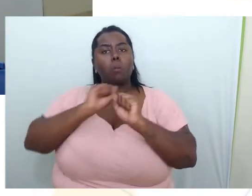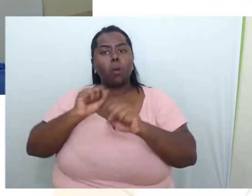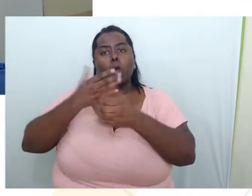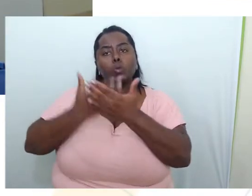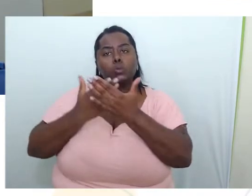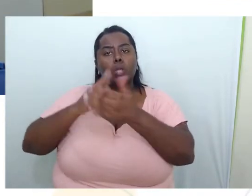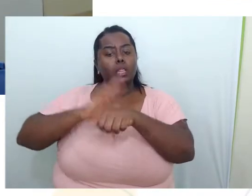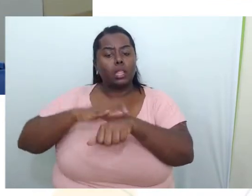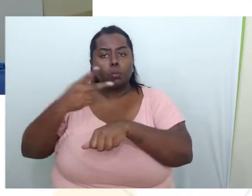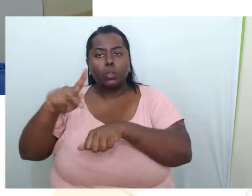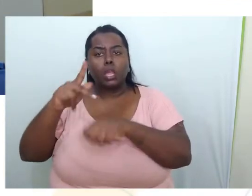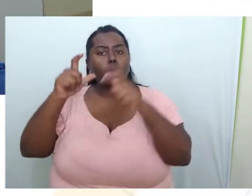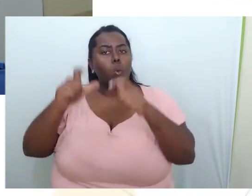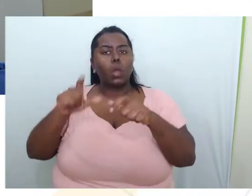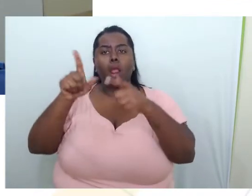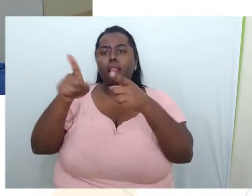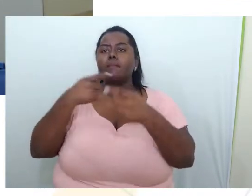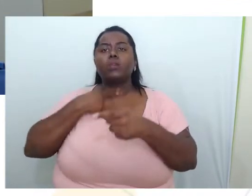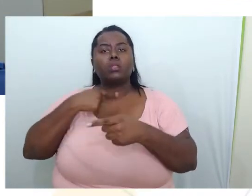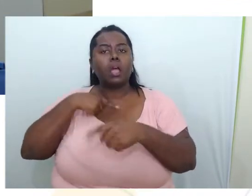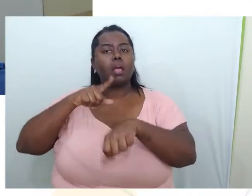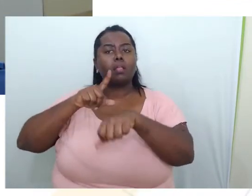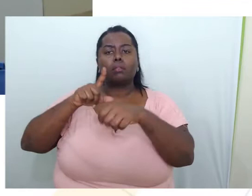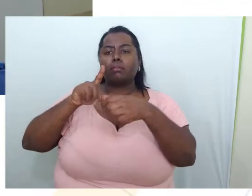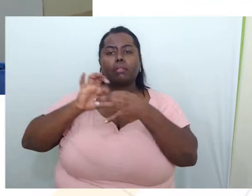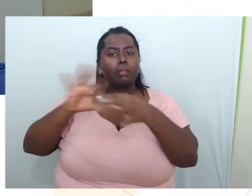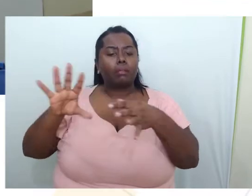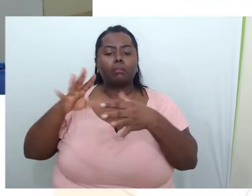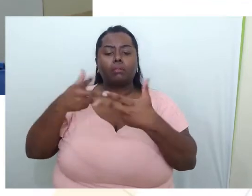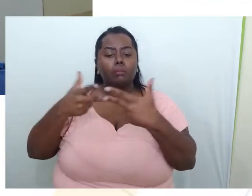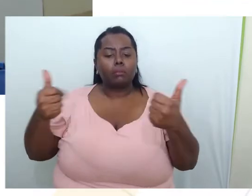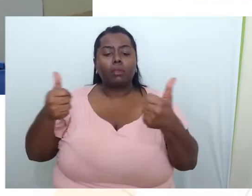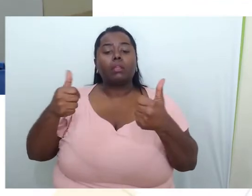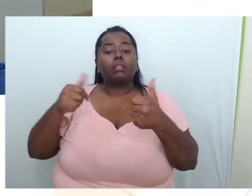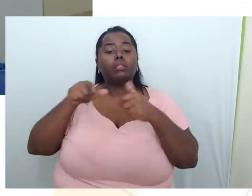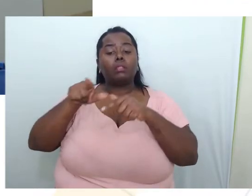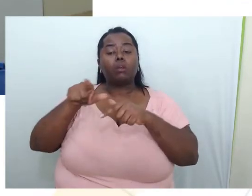online presence look so have you got staff on board who are capable of doing